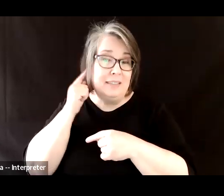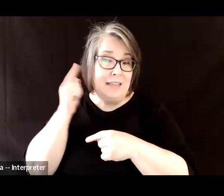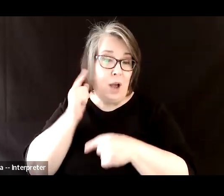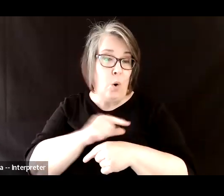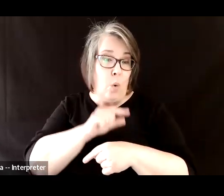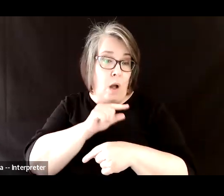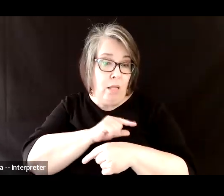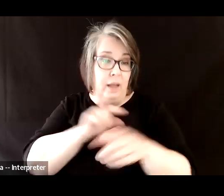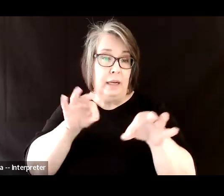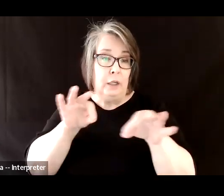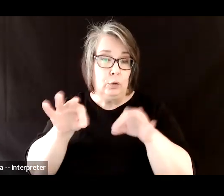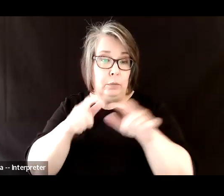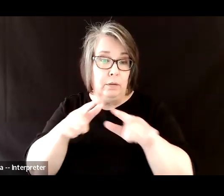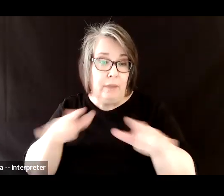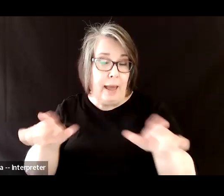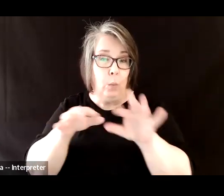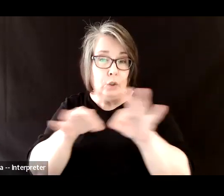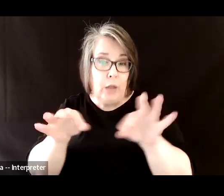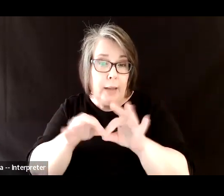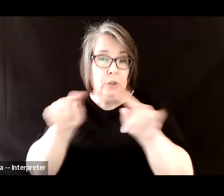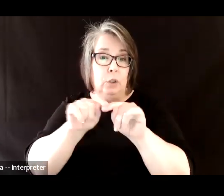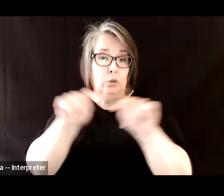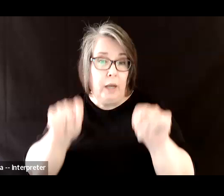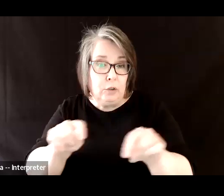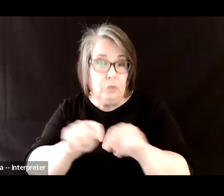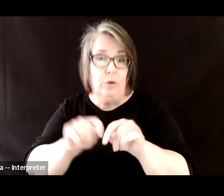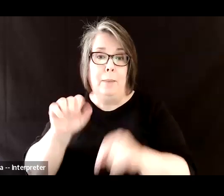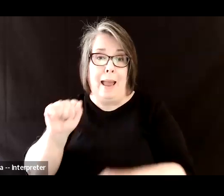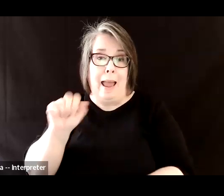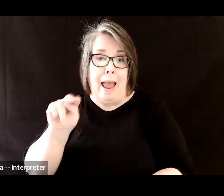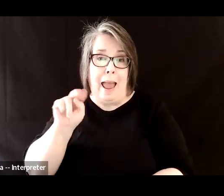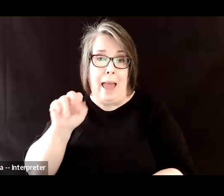language, captions, transcripts, annotations, polls, Chaska